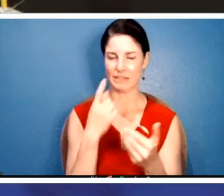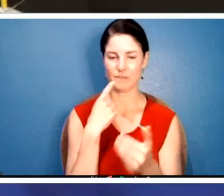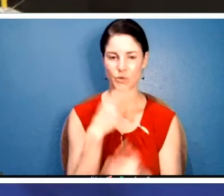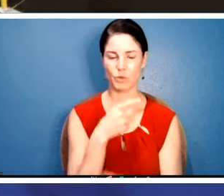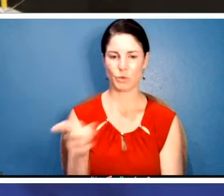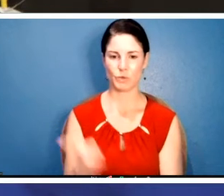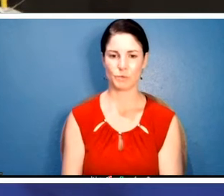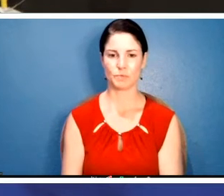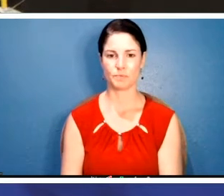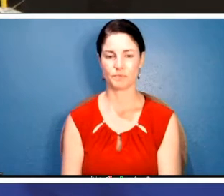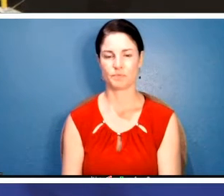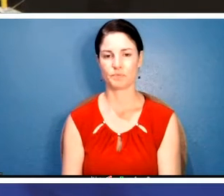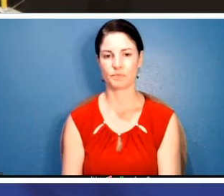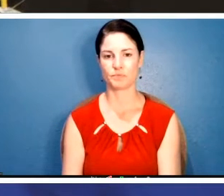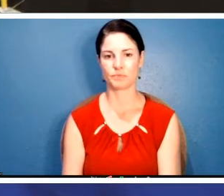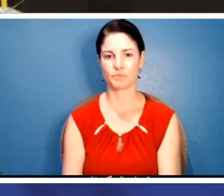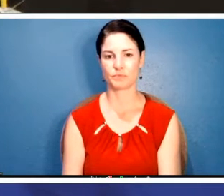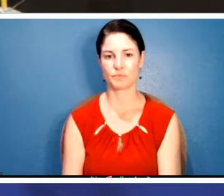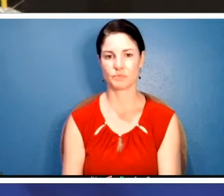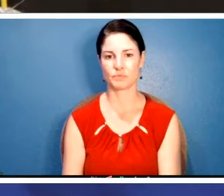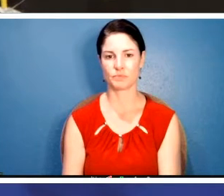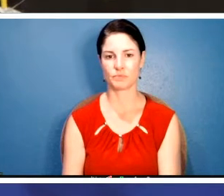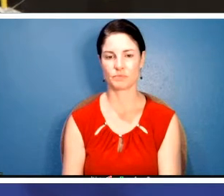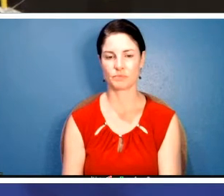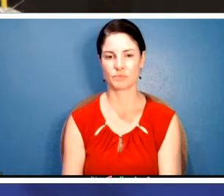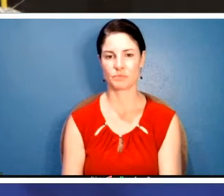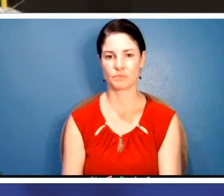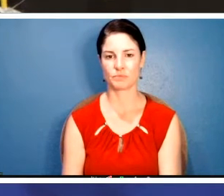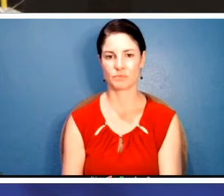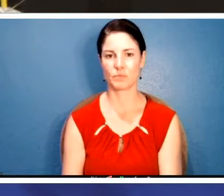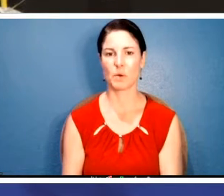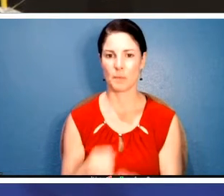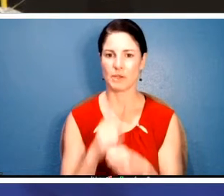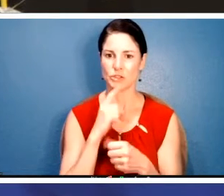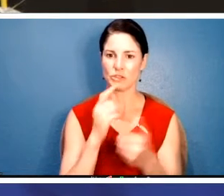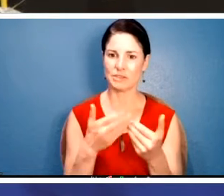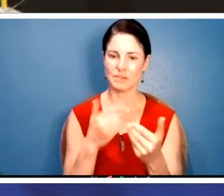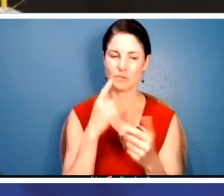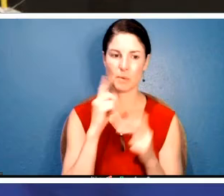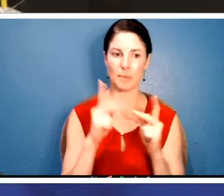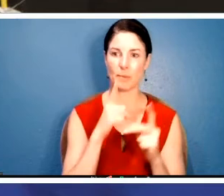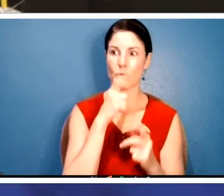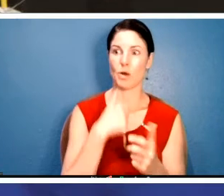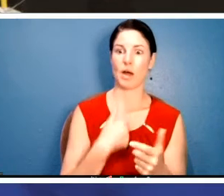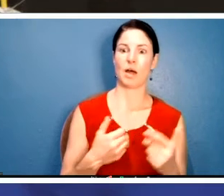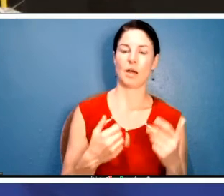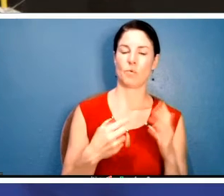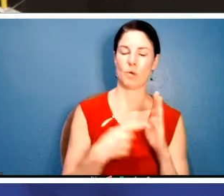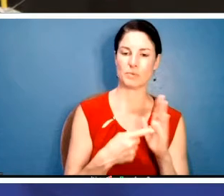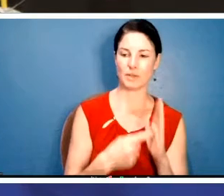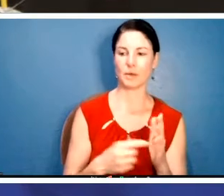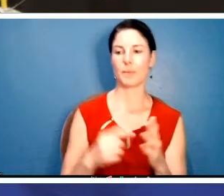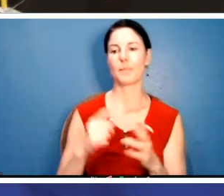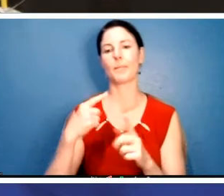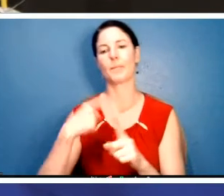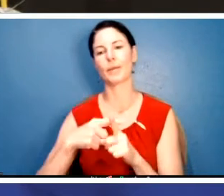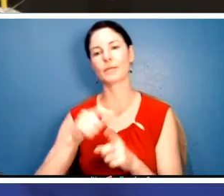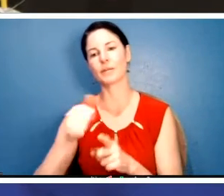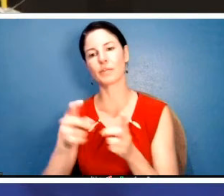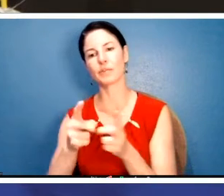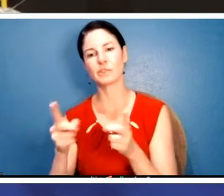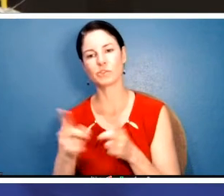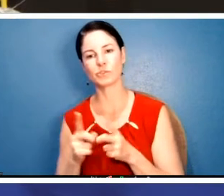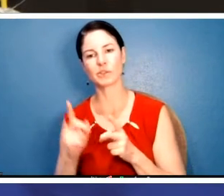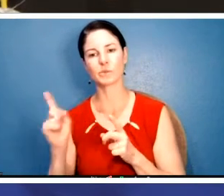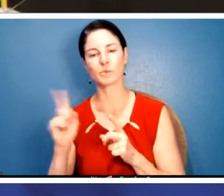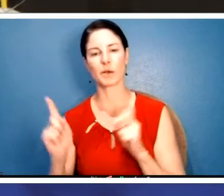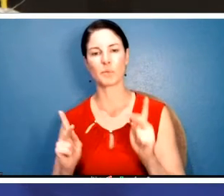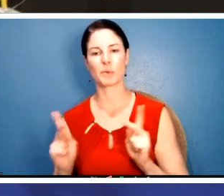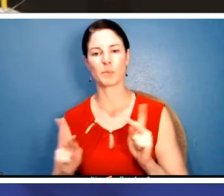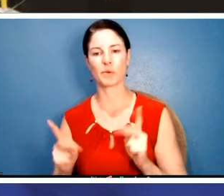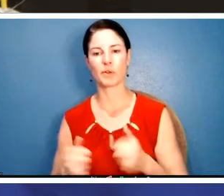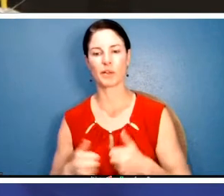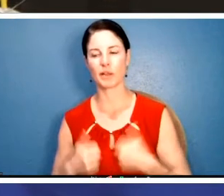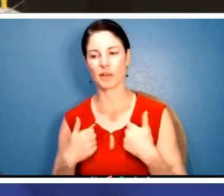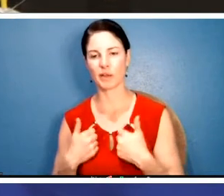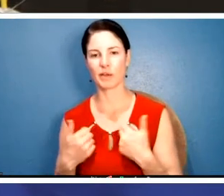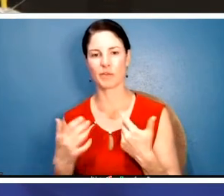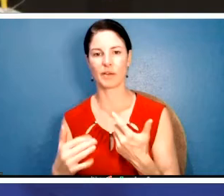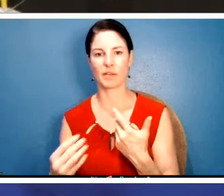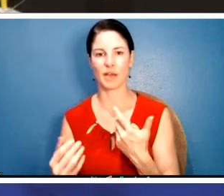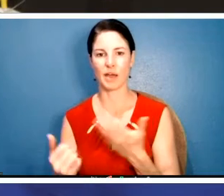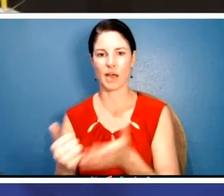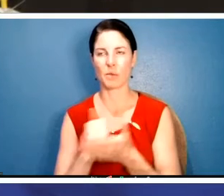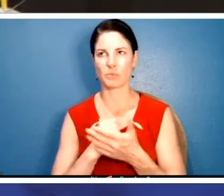SacGov: The folks that I have the good fortune of representing and also my colleagues to give us feedback that affects our decision making and that's, the most important part of this yeah that's a great point.